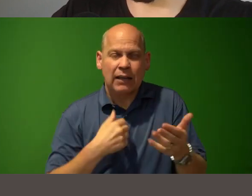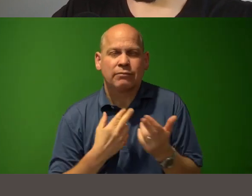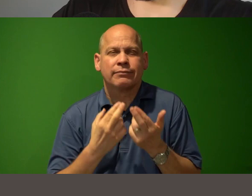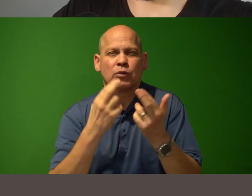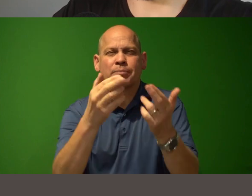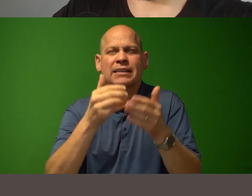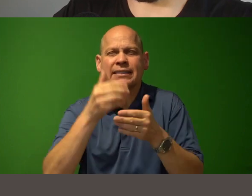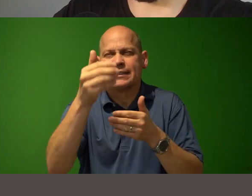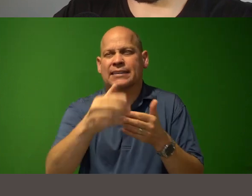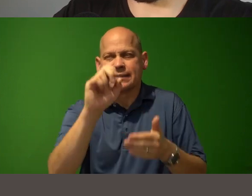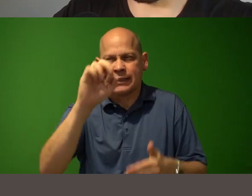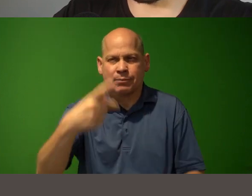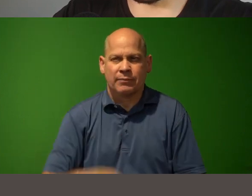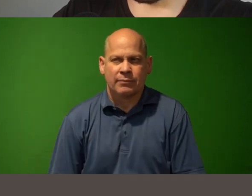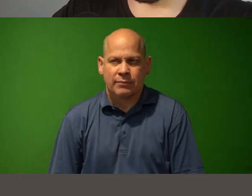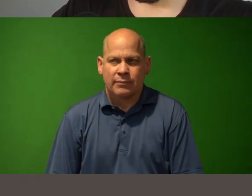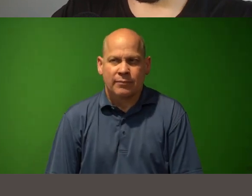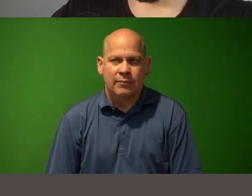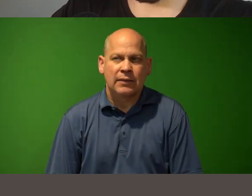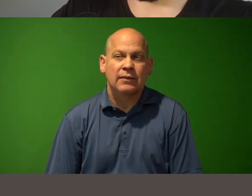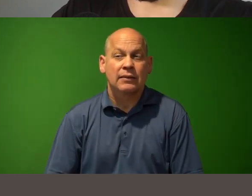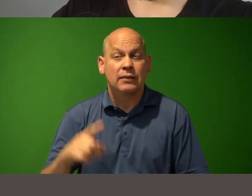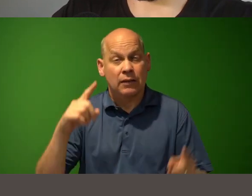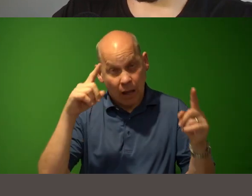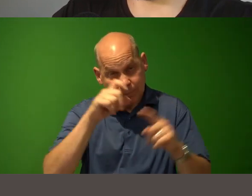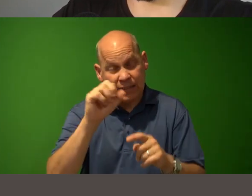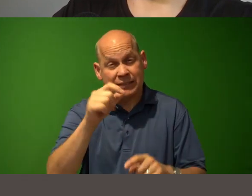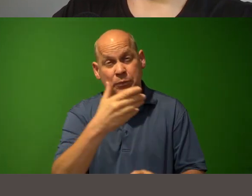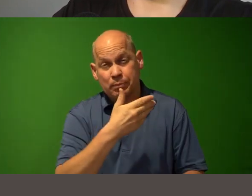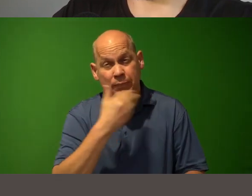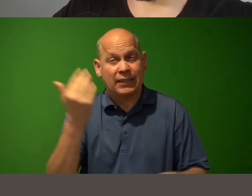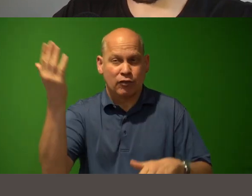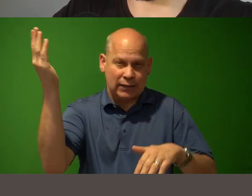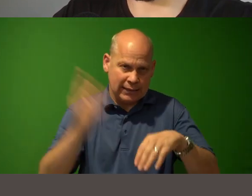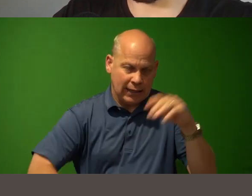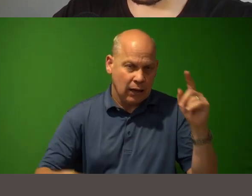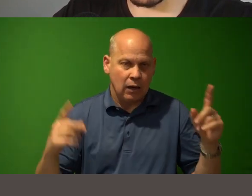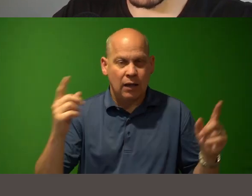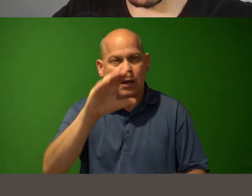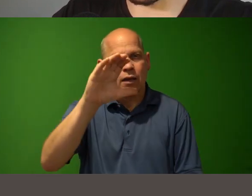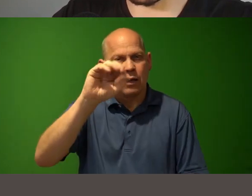process, I recommend this next step, because complex is better than complicated.